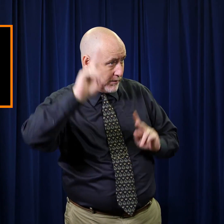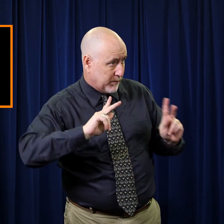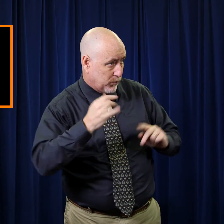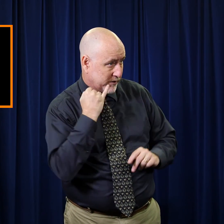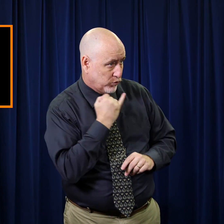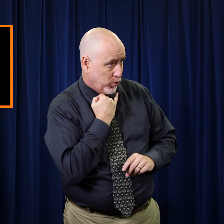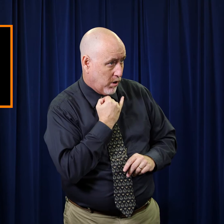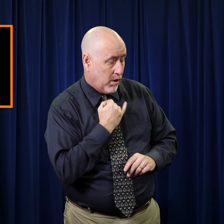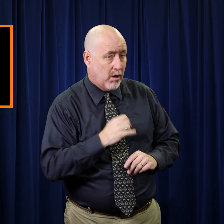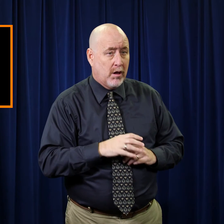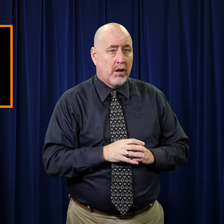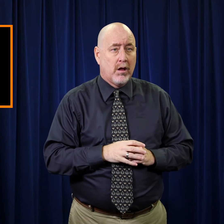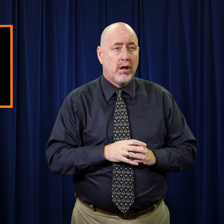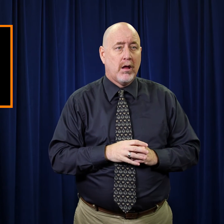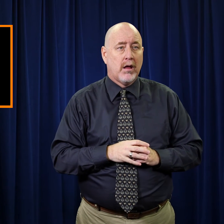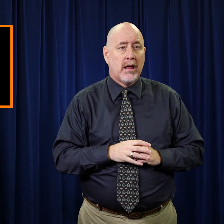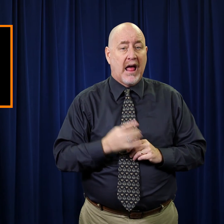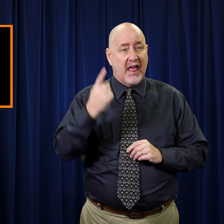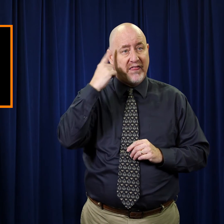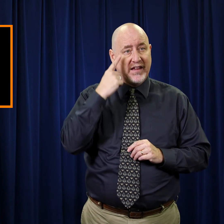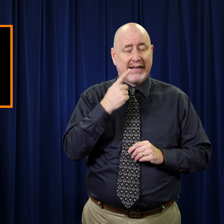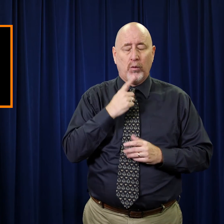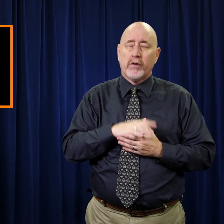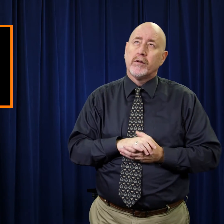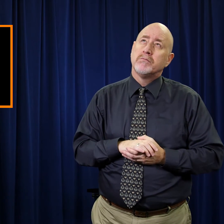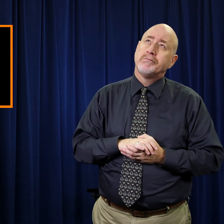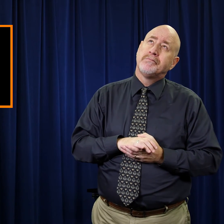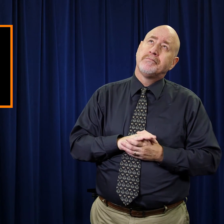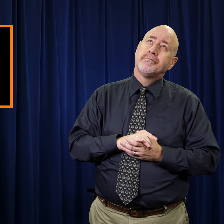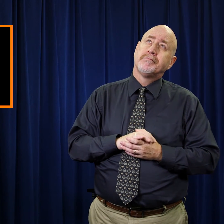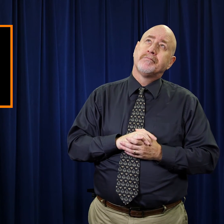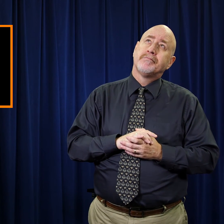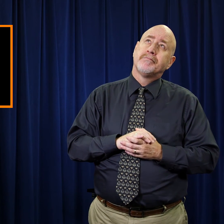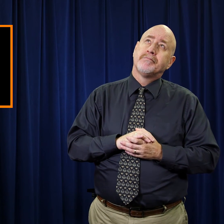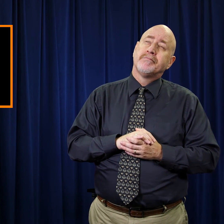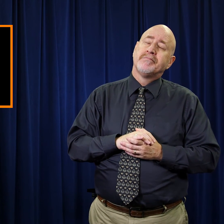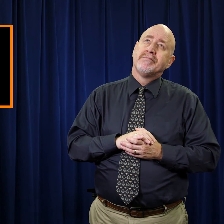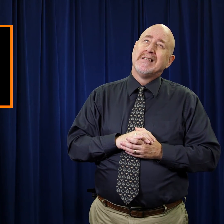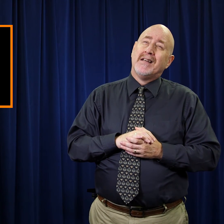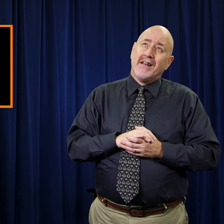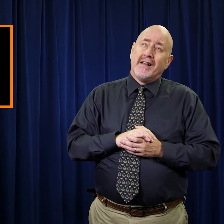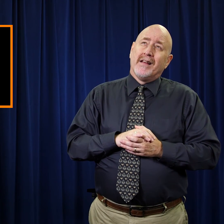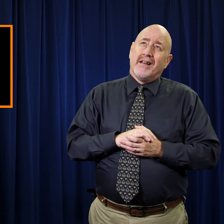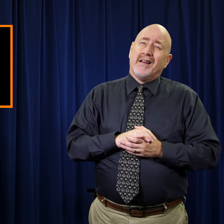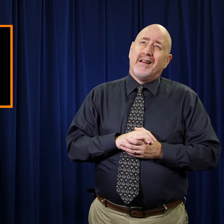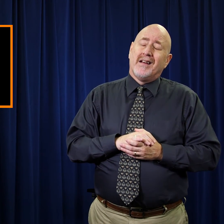the leader of God's people, Israel?" I think he would have paused and looked a little perplexed and